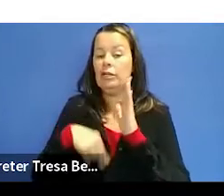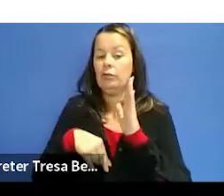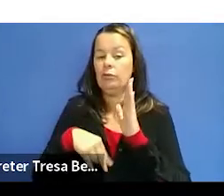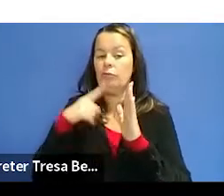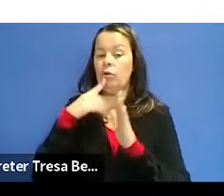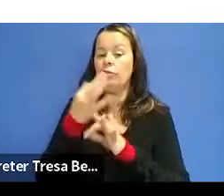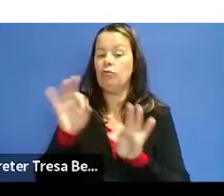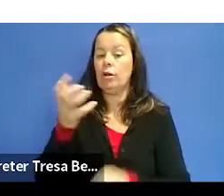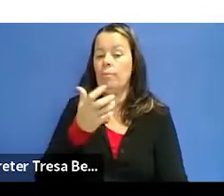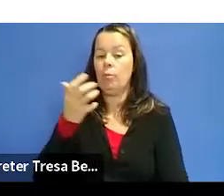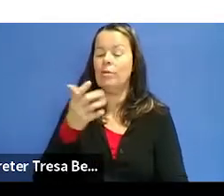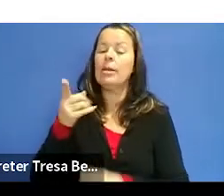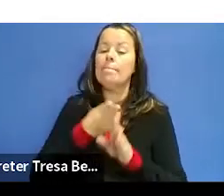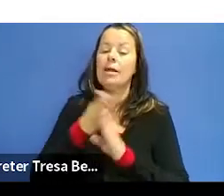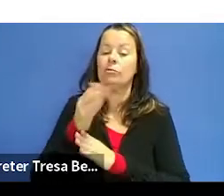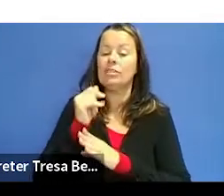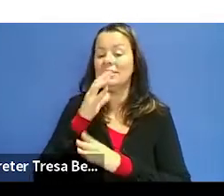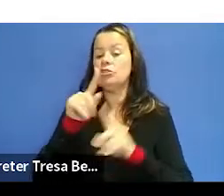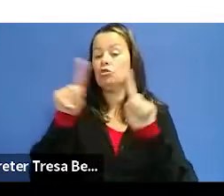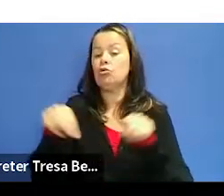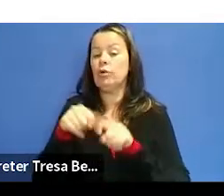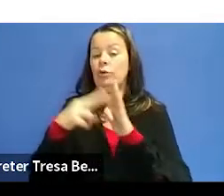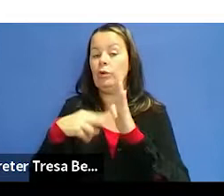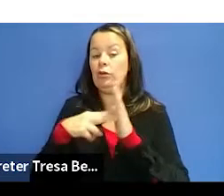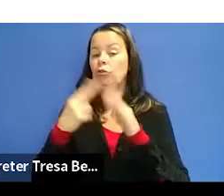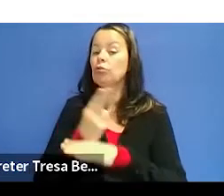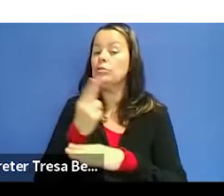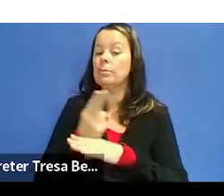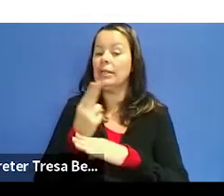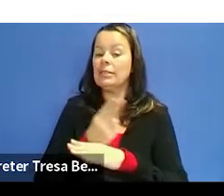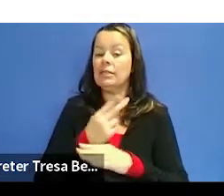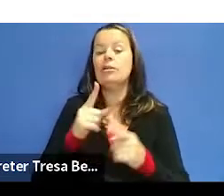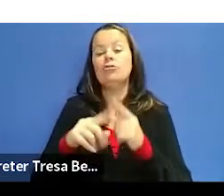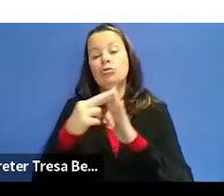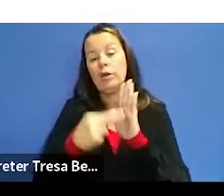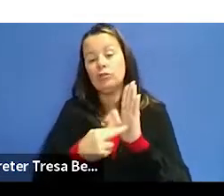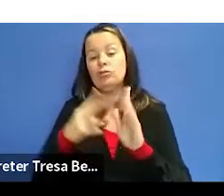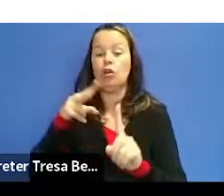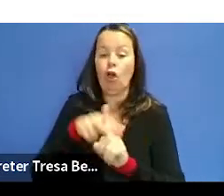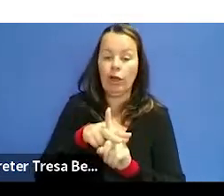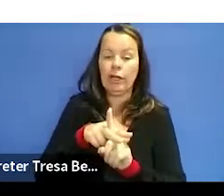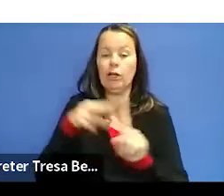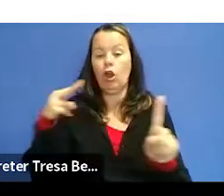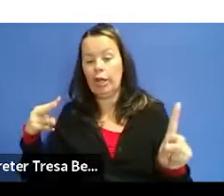test was screen reader usability testing. And that was to register log, in and log out of the app.